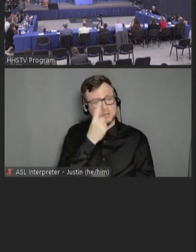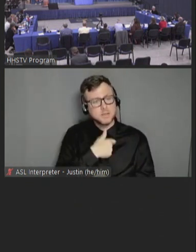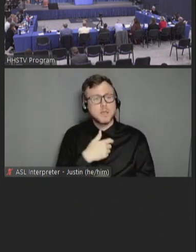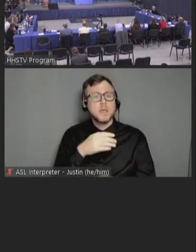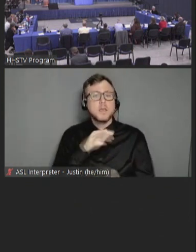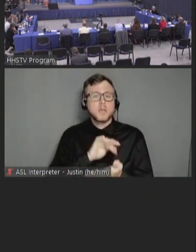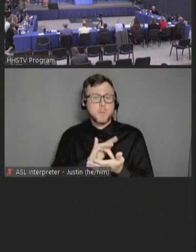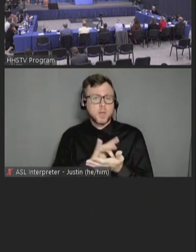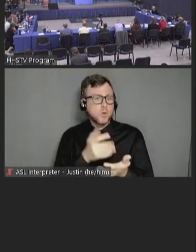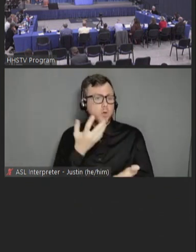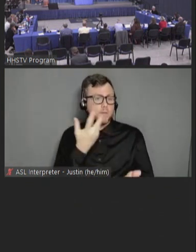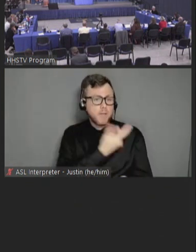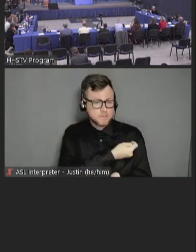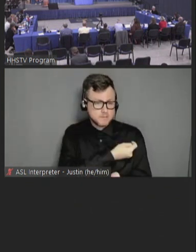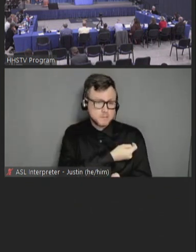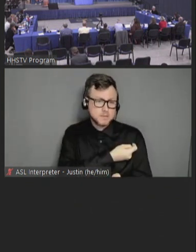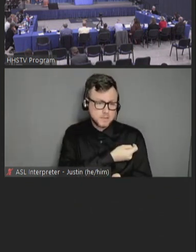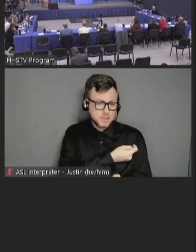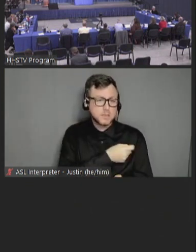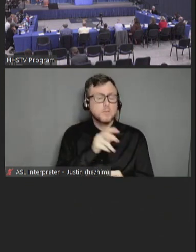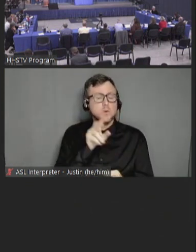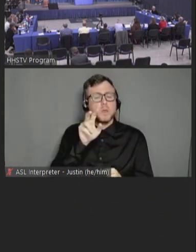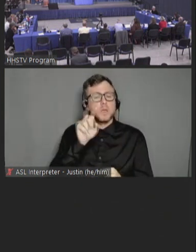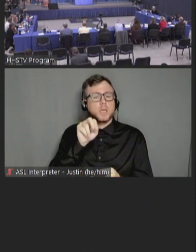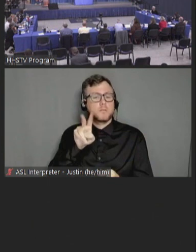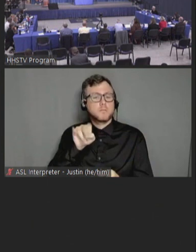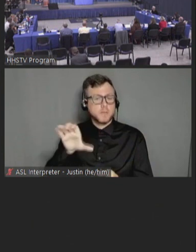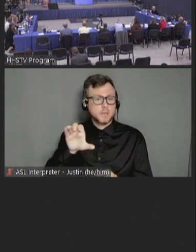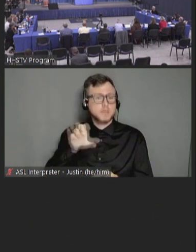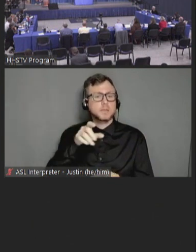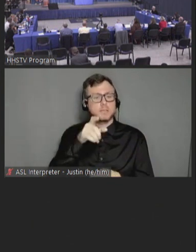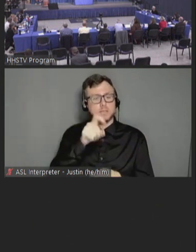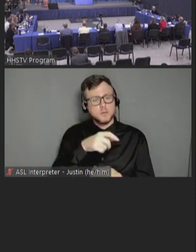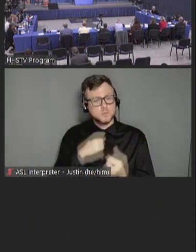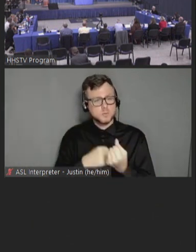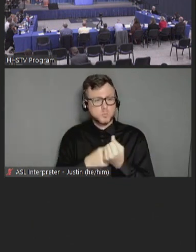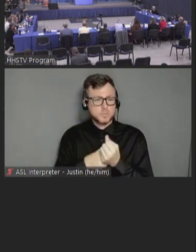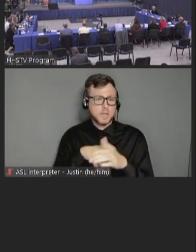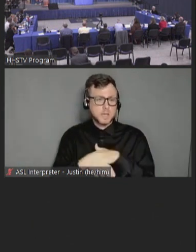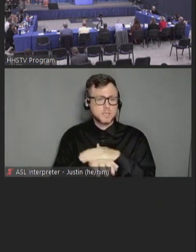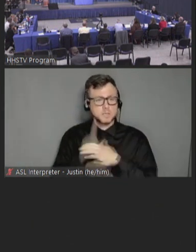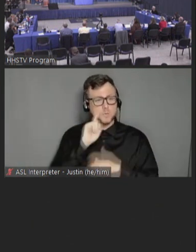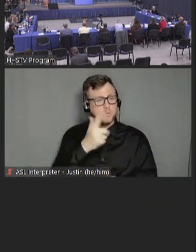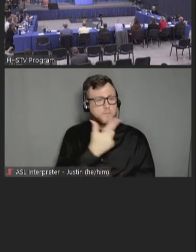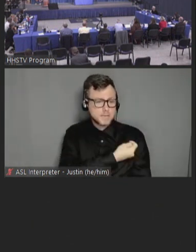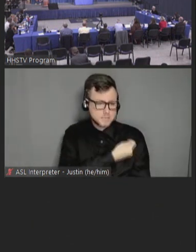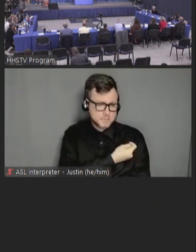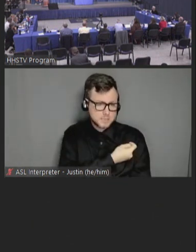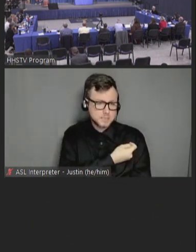silencing of those with concerns or coercion and mandates to accomplish compliance in violation of